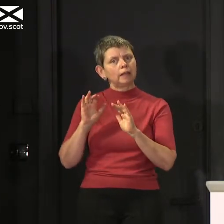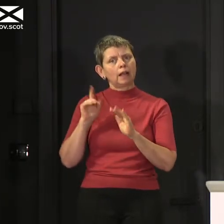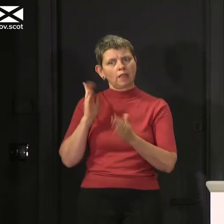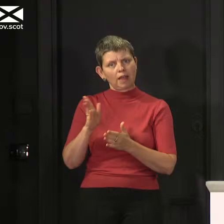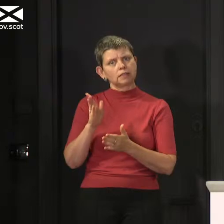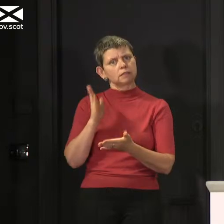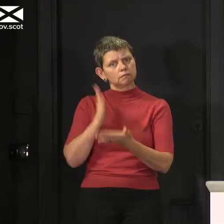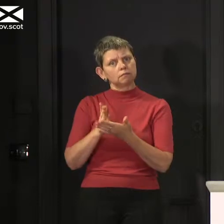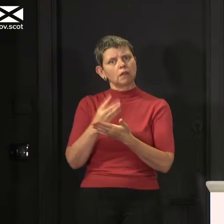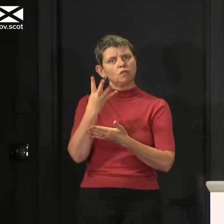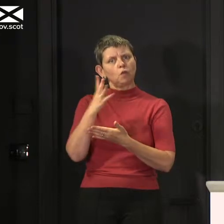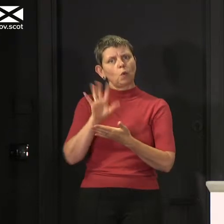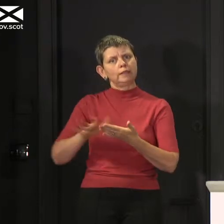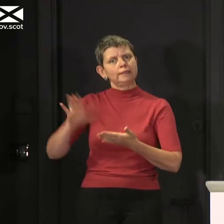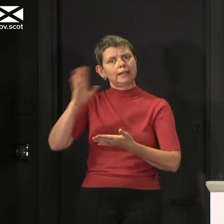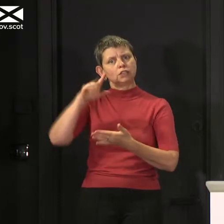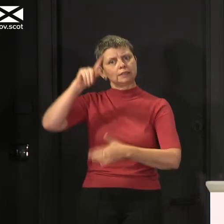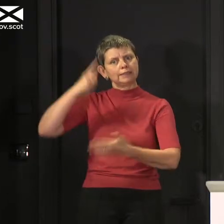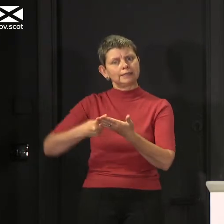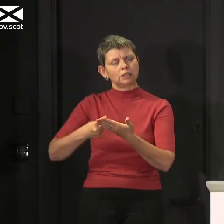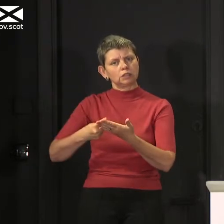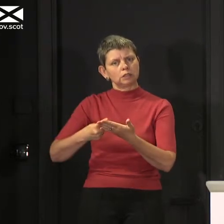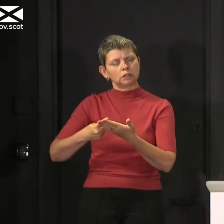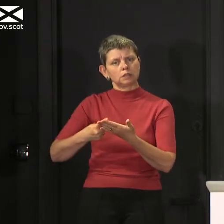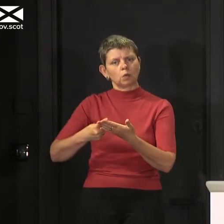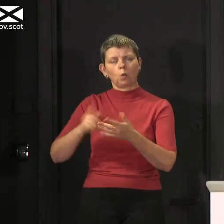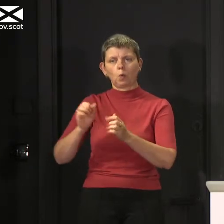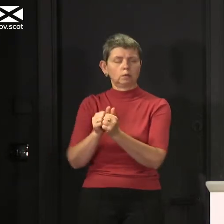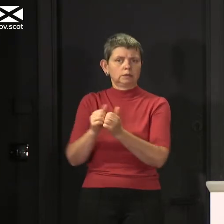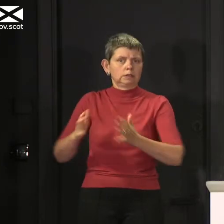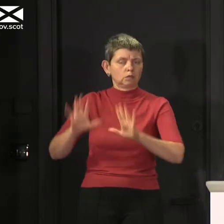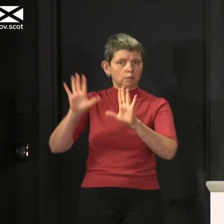decision, or for good reason we cannot come to a four nations decision, we respect each